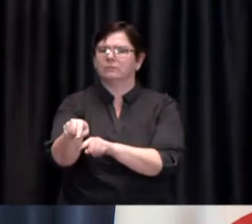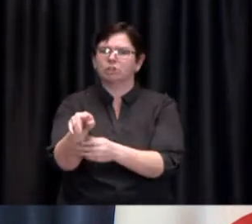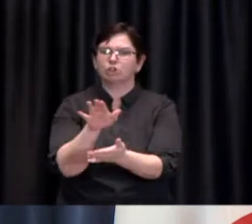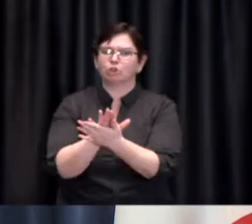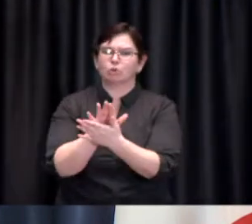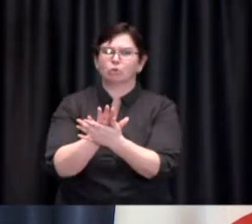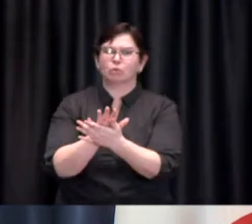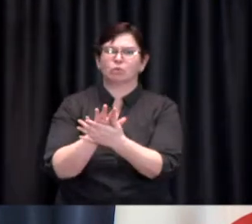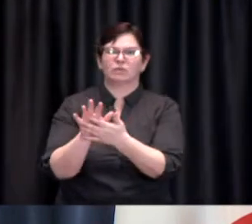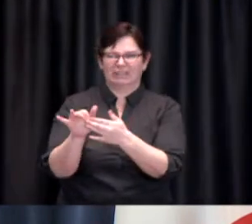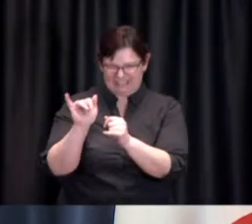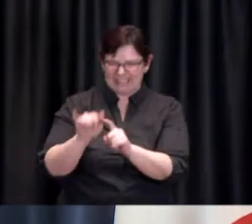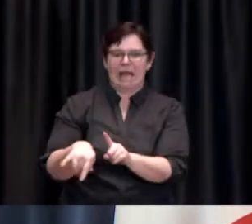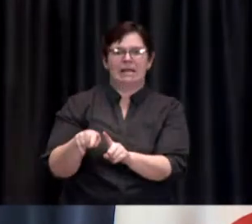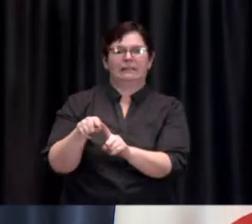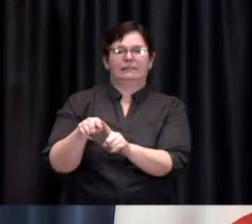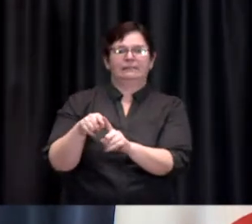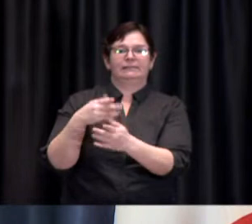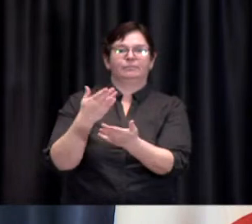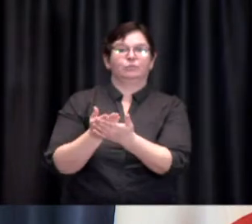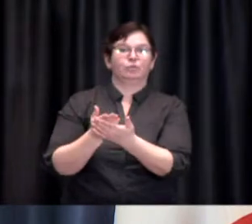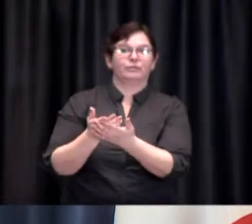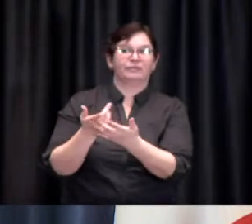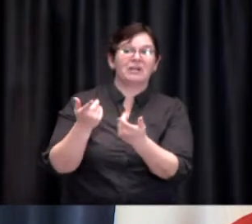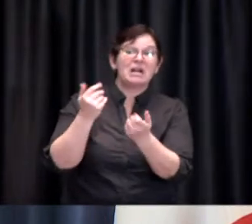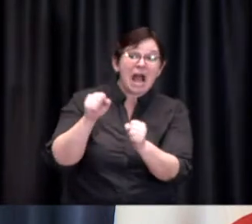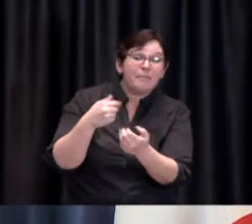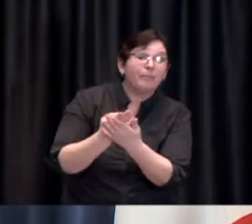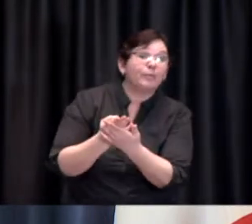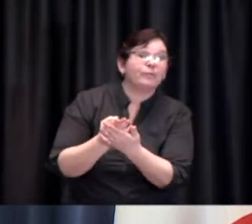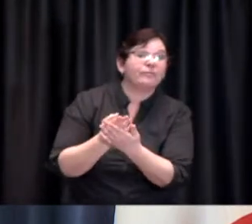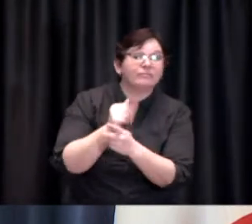proven otherwise and again that's being taken out of an abundance of caution